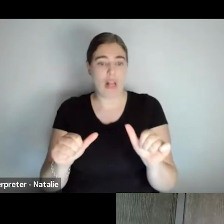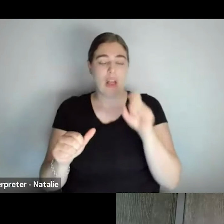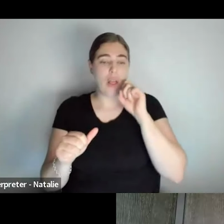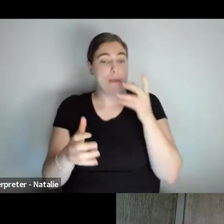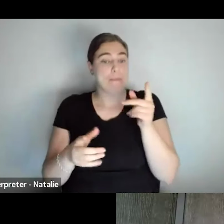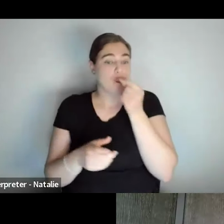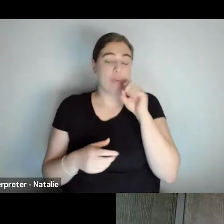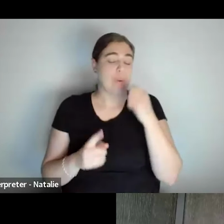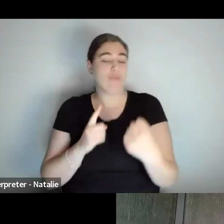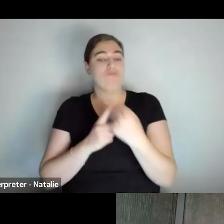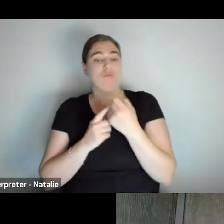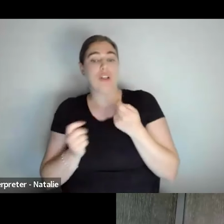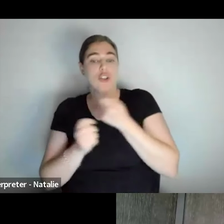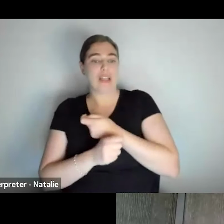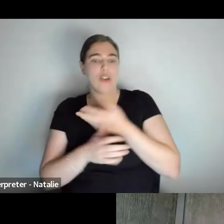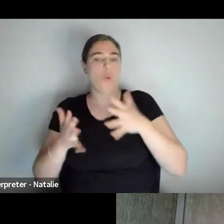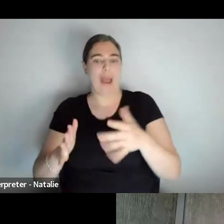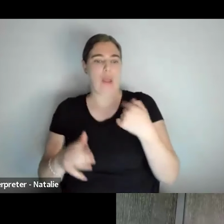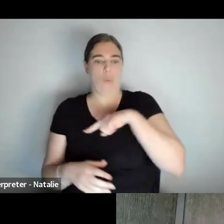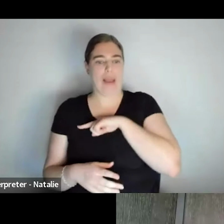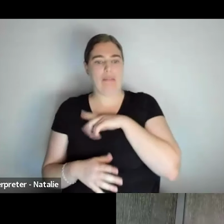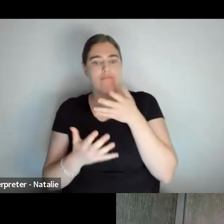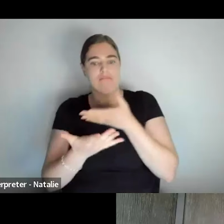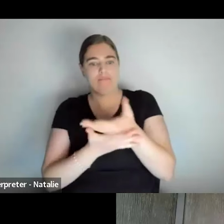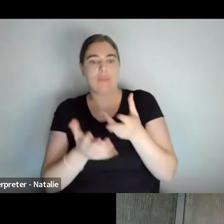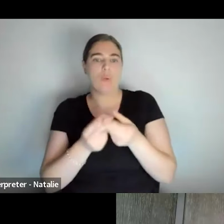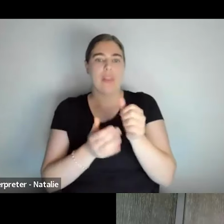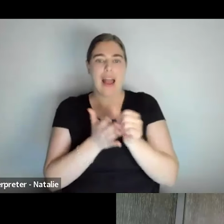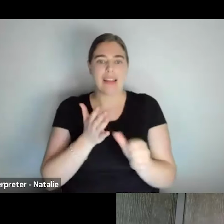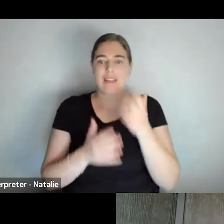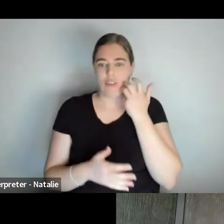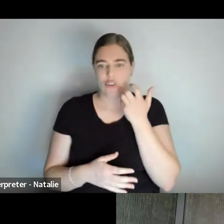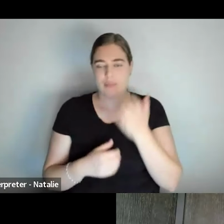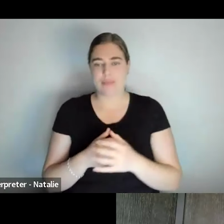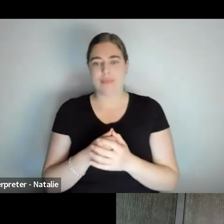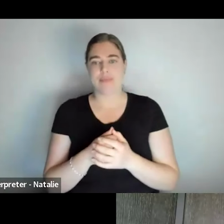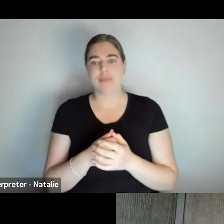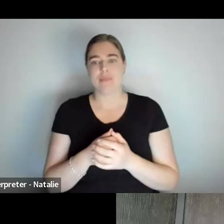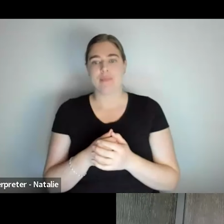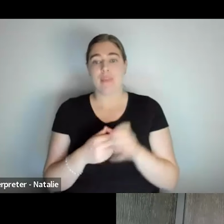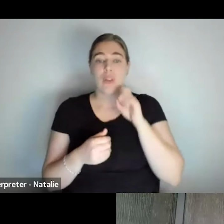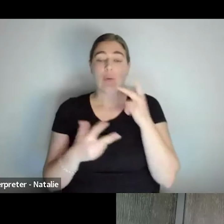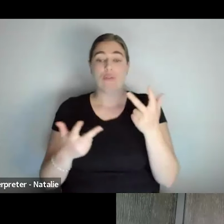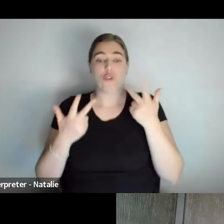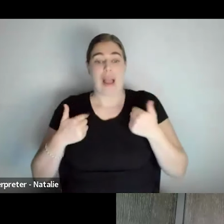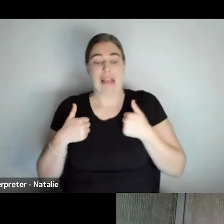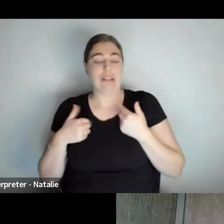we interact with artists. It might also expose different ways of working, and uncover things